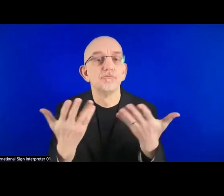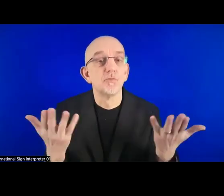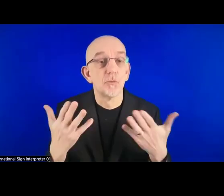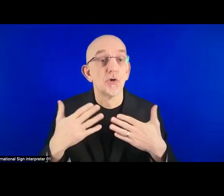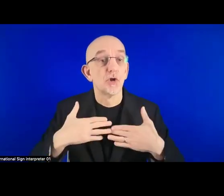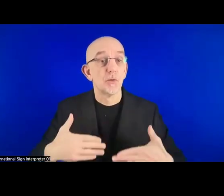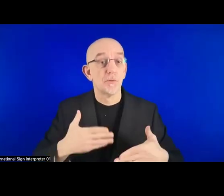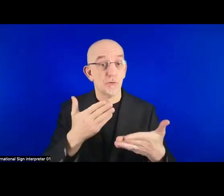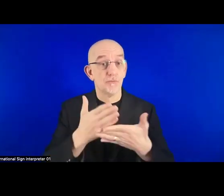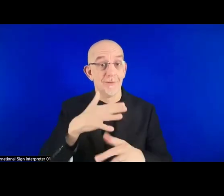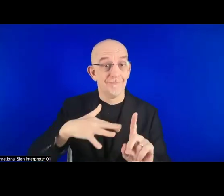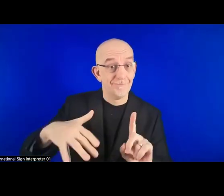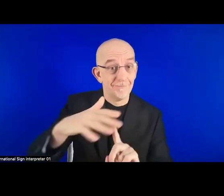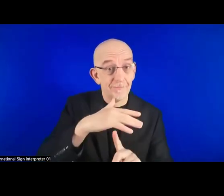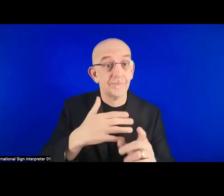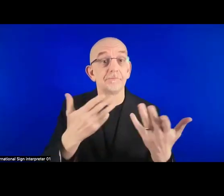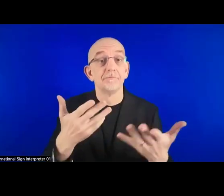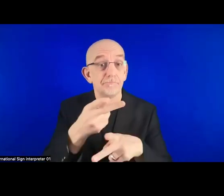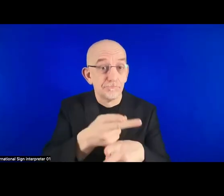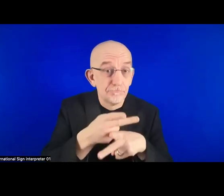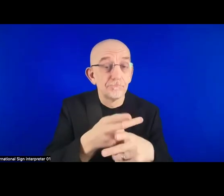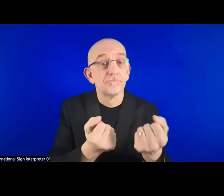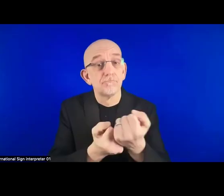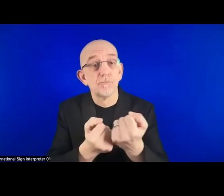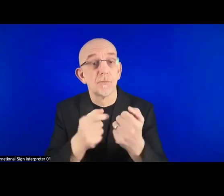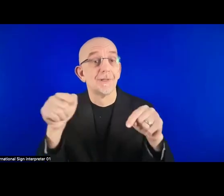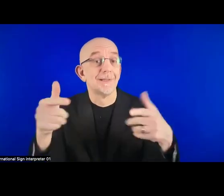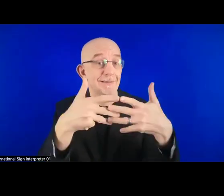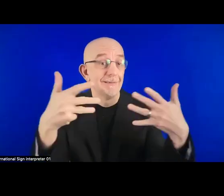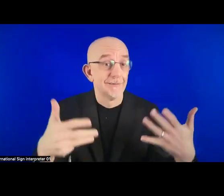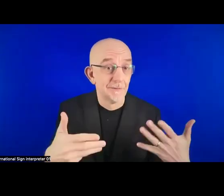am based at the Centre for Disability Law and Policy. You can find a summary of my